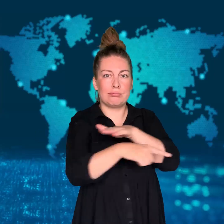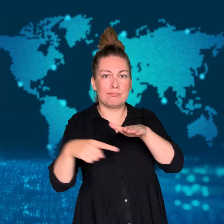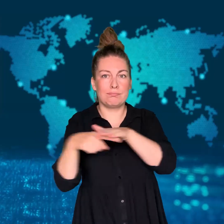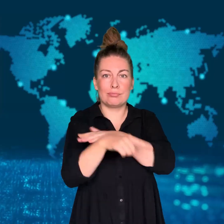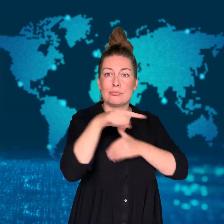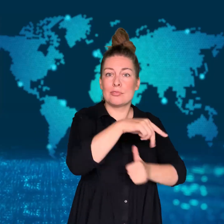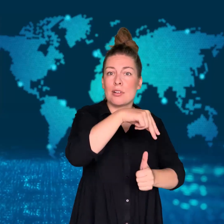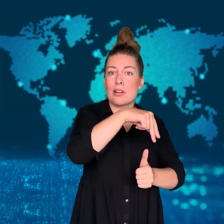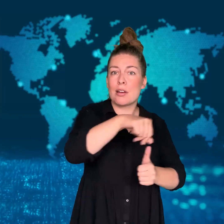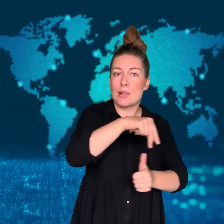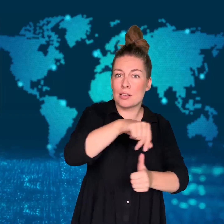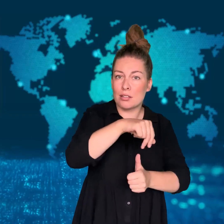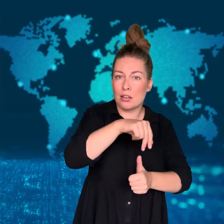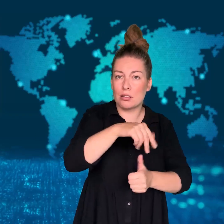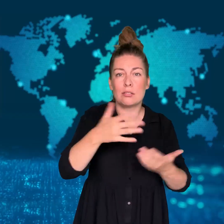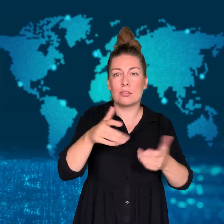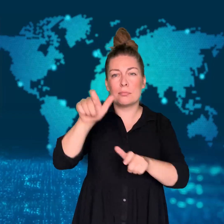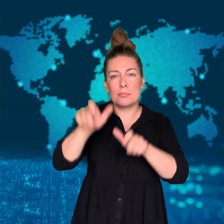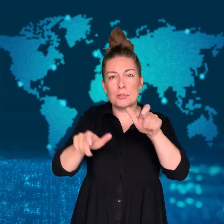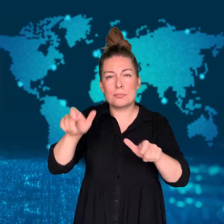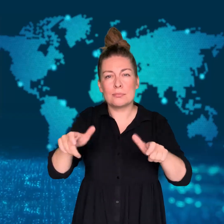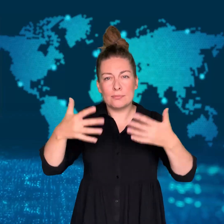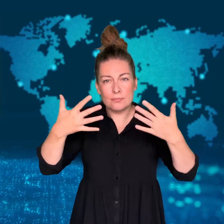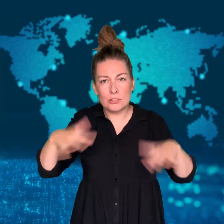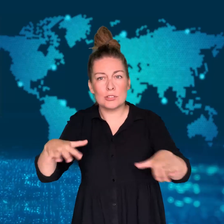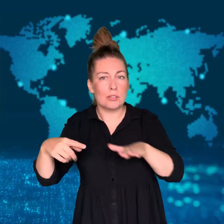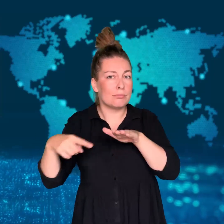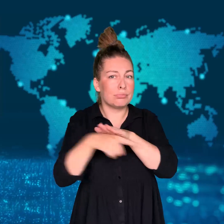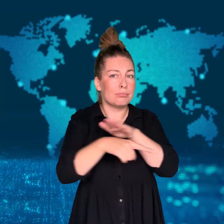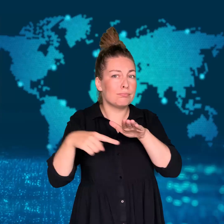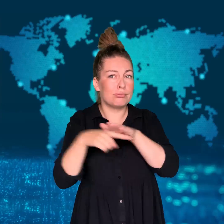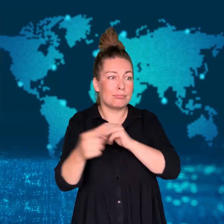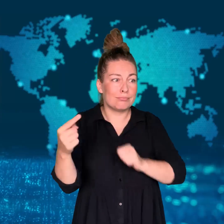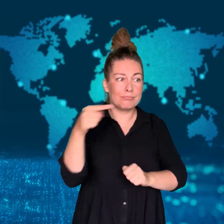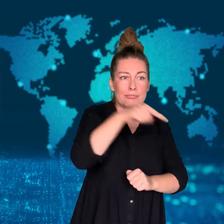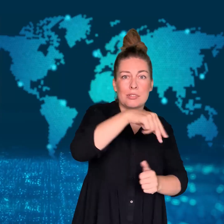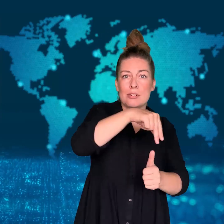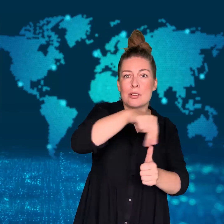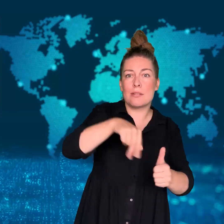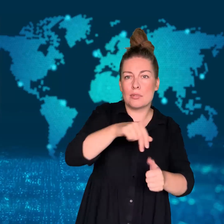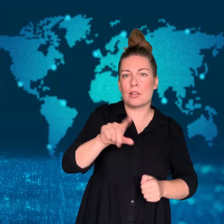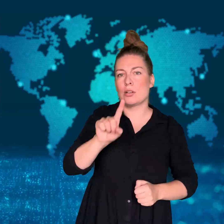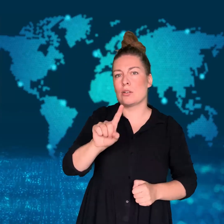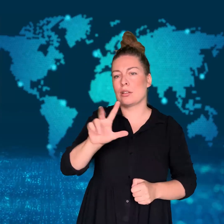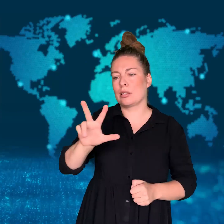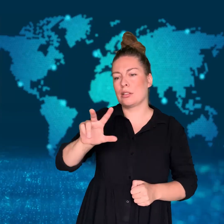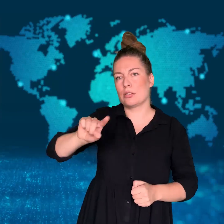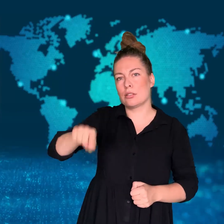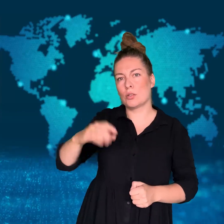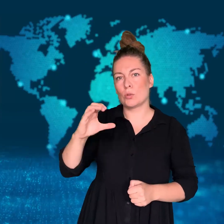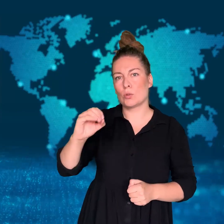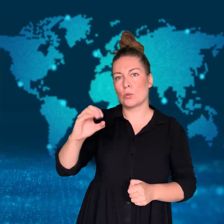they are trying to escape the area. More than 13,000 people have